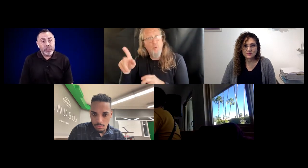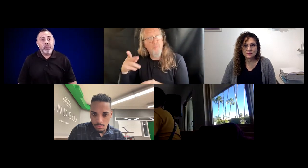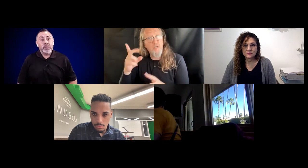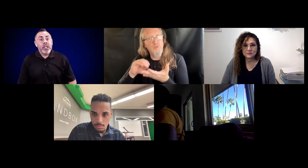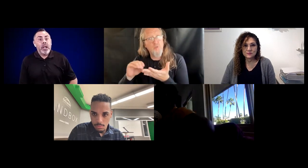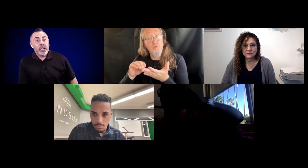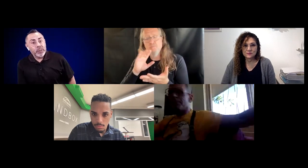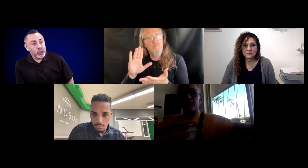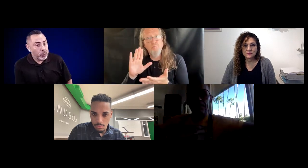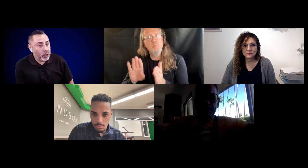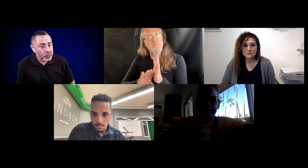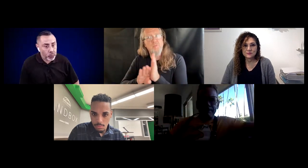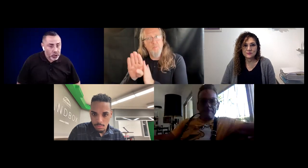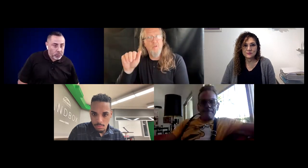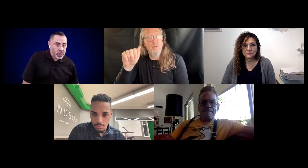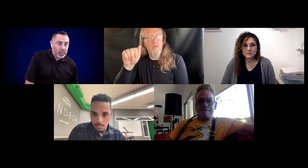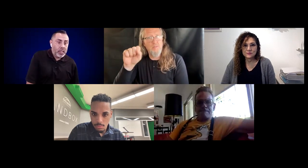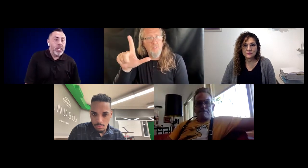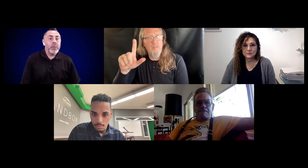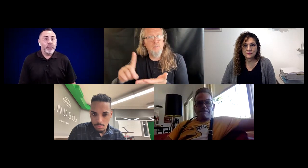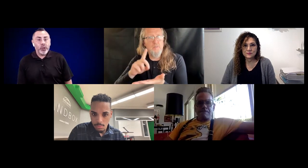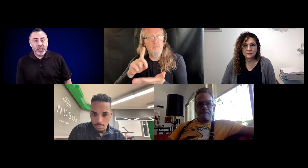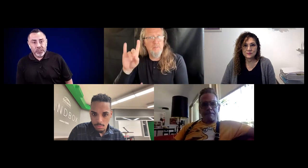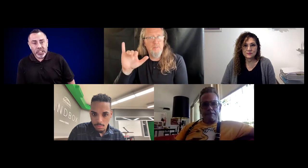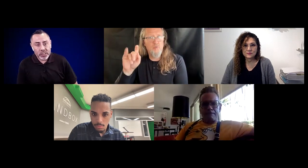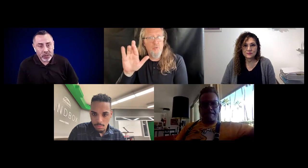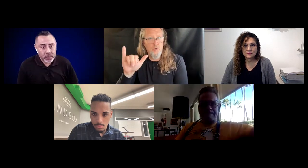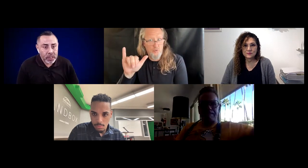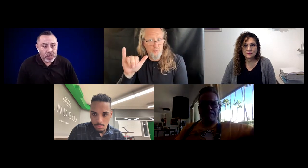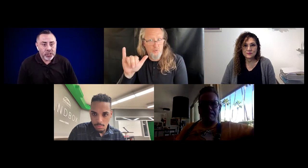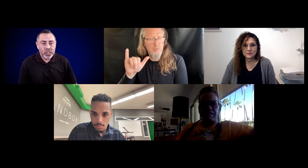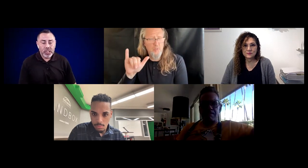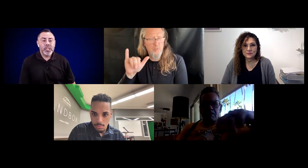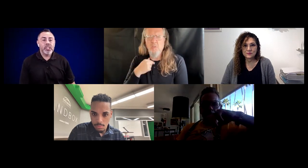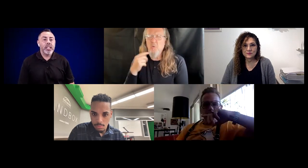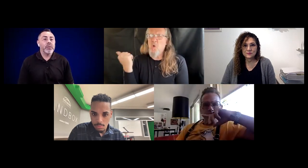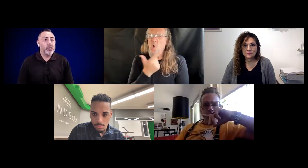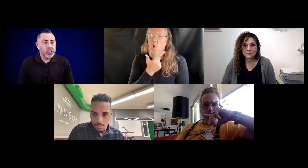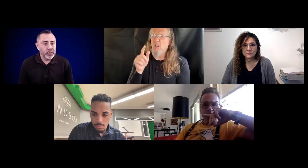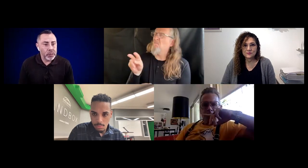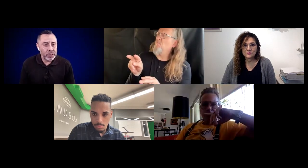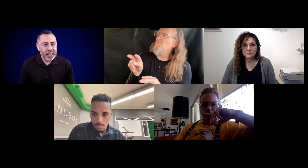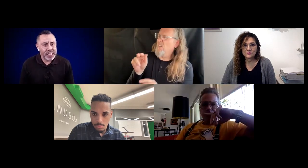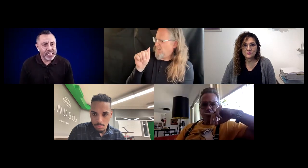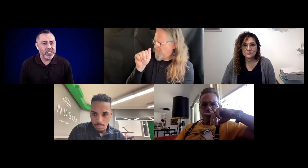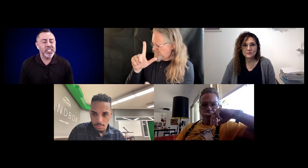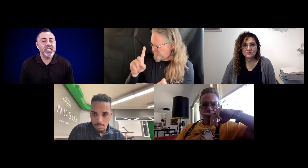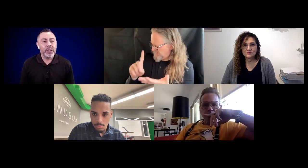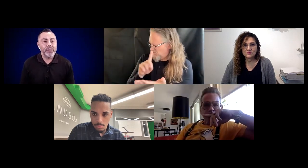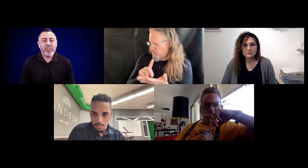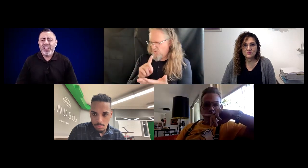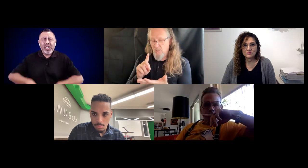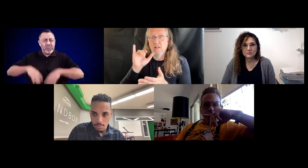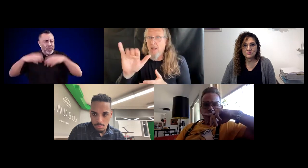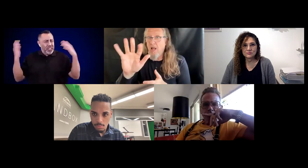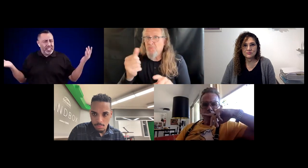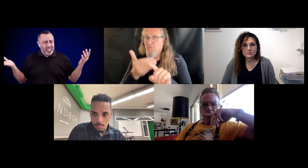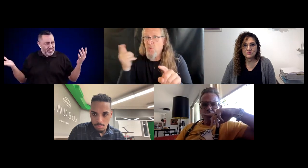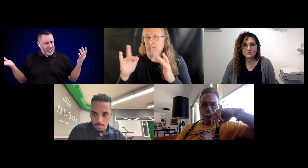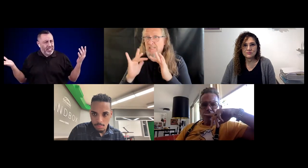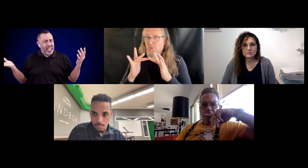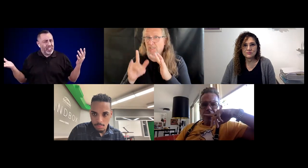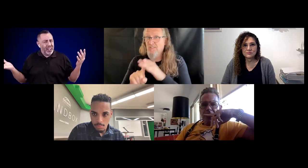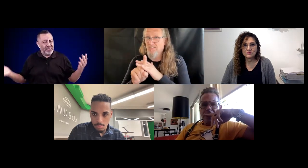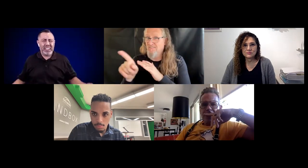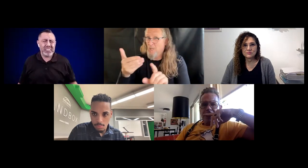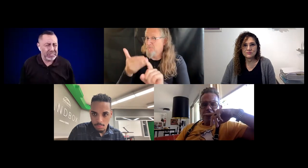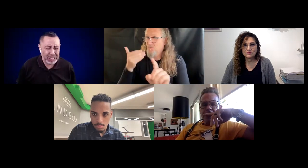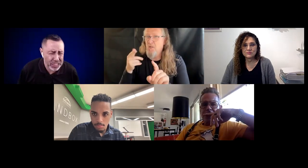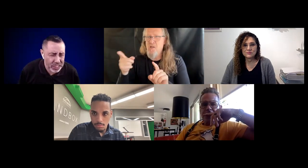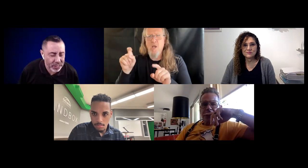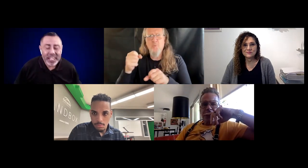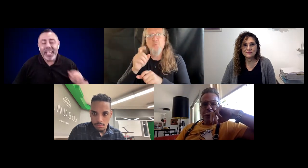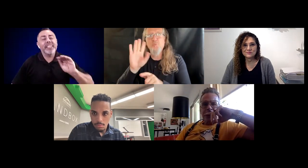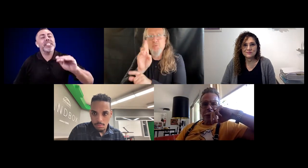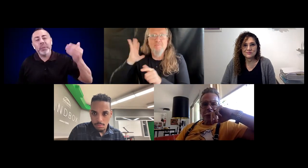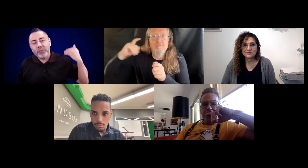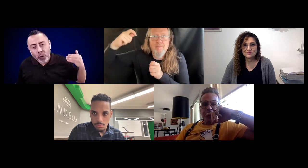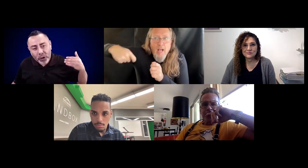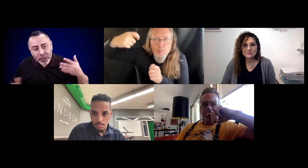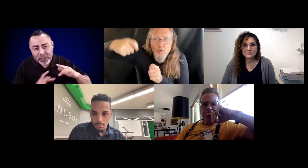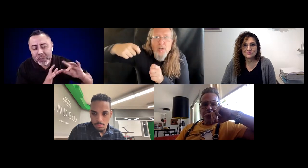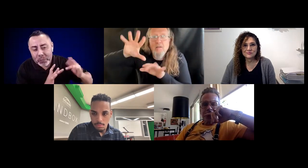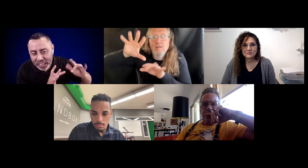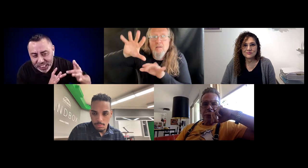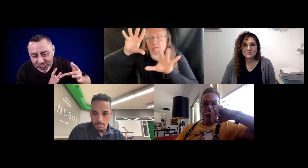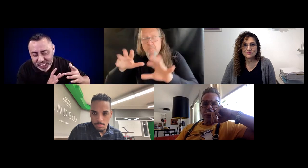She was also part of the queer community, but for her dissertation she mentioned that once you develop an ASL dictionary, the community looked at that and thought ASL dictionary, and this is before we have the Internet.